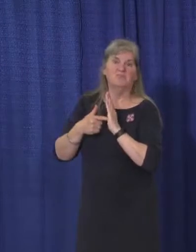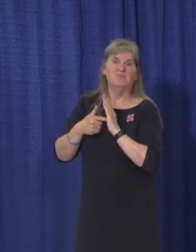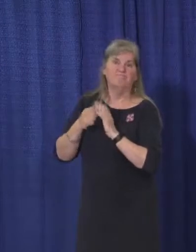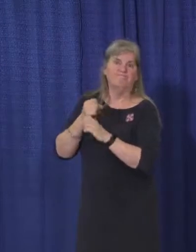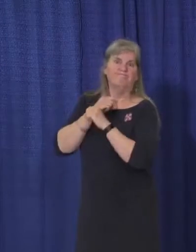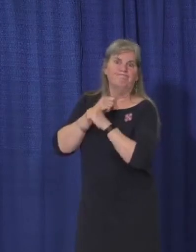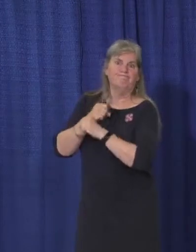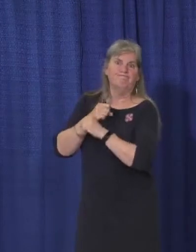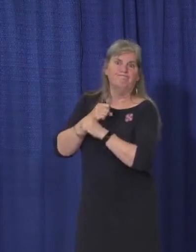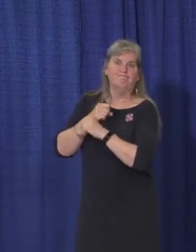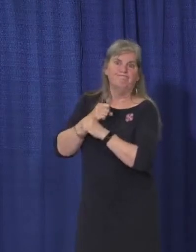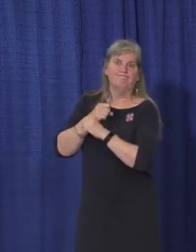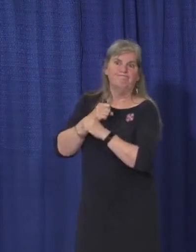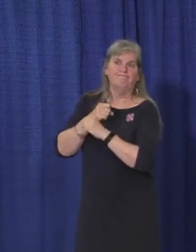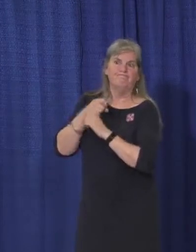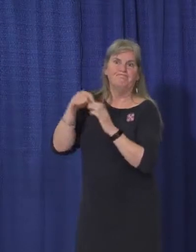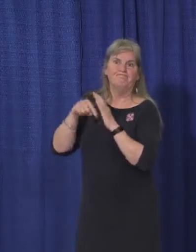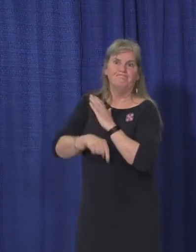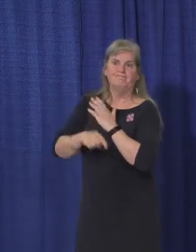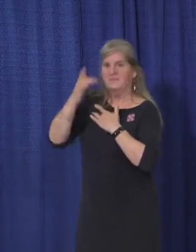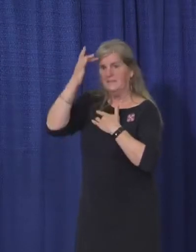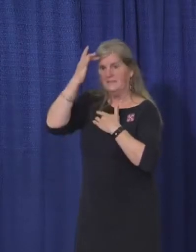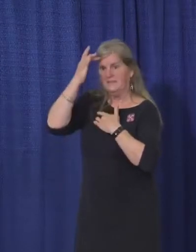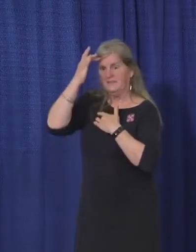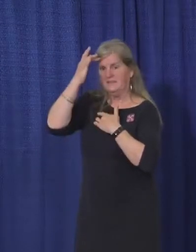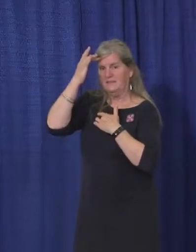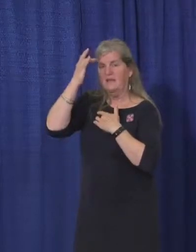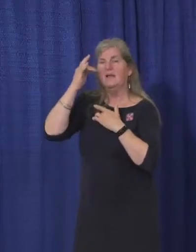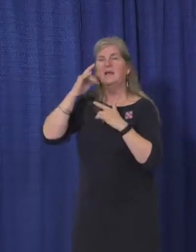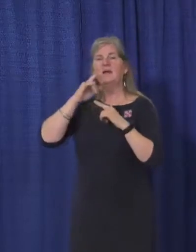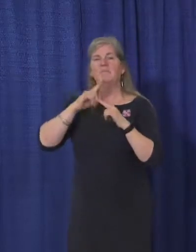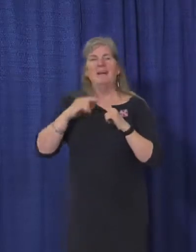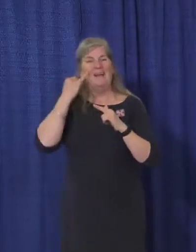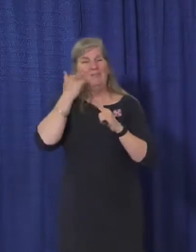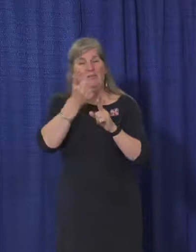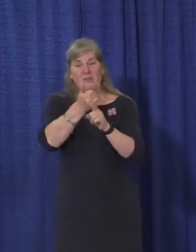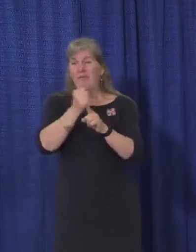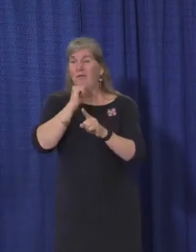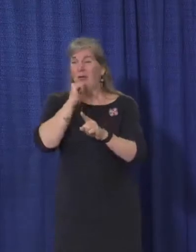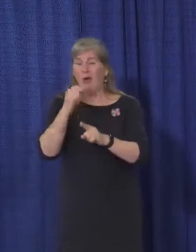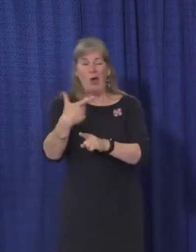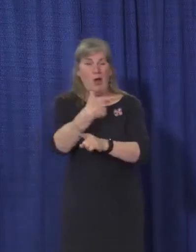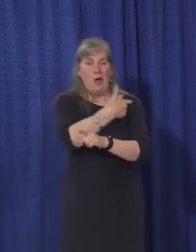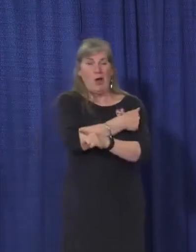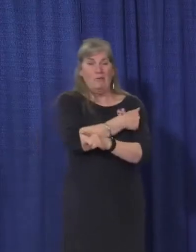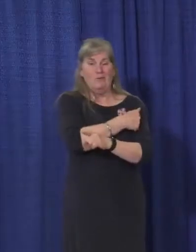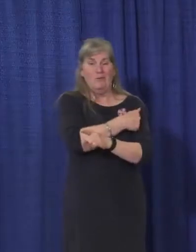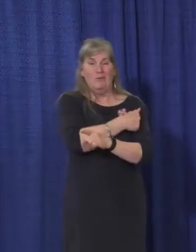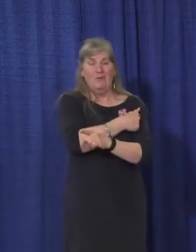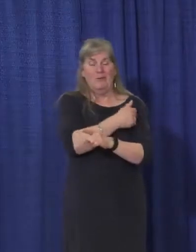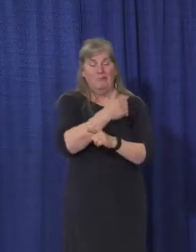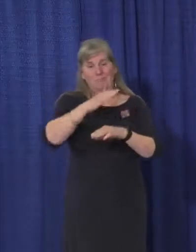including from BC. Amongst those who were unvaccinated this variants